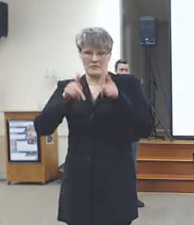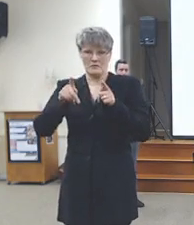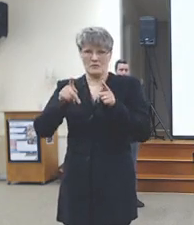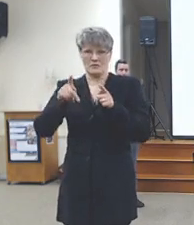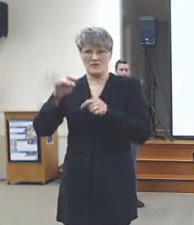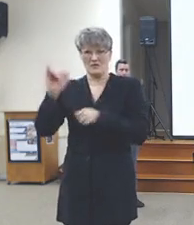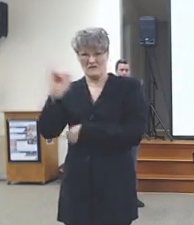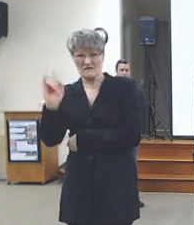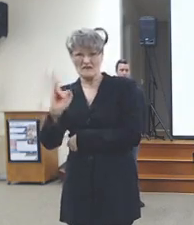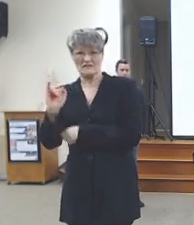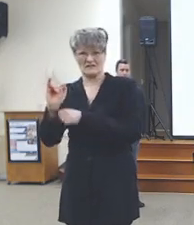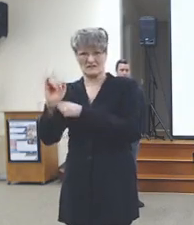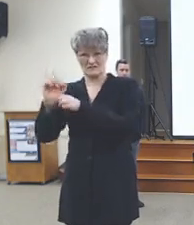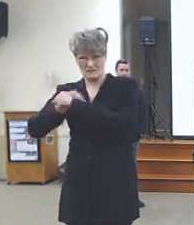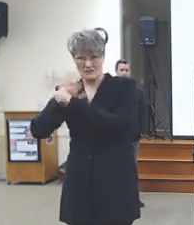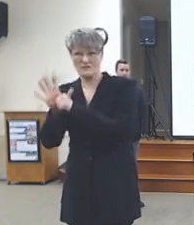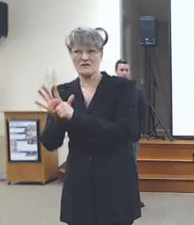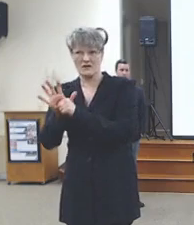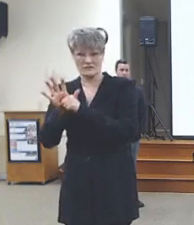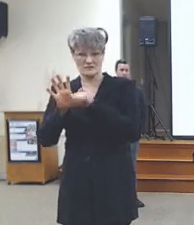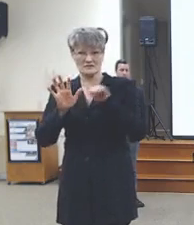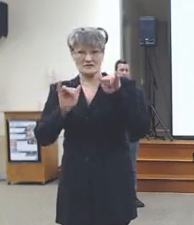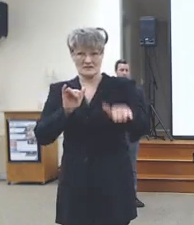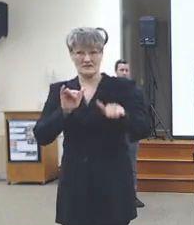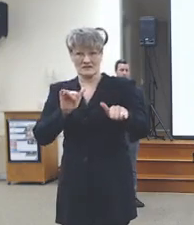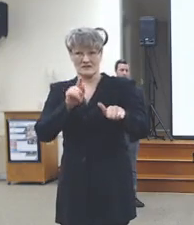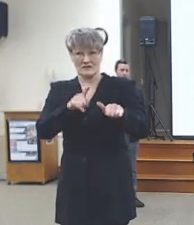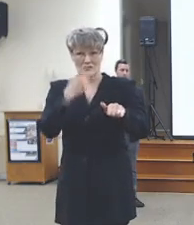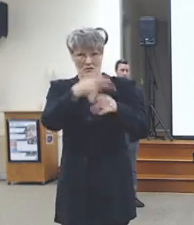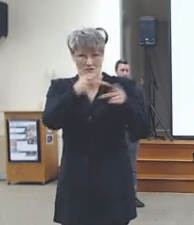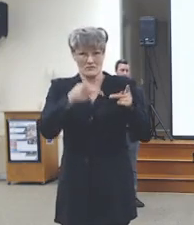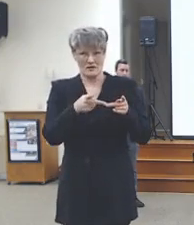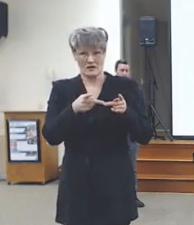"oh god I'd spent a lot of time there too." In light of the fact that there aren't a lot